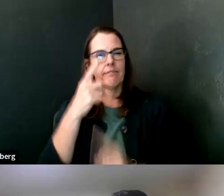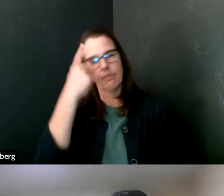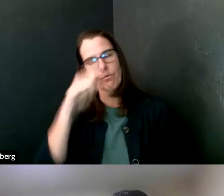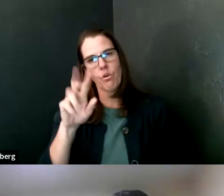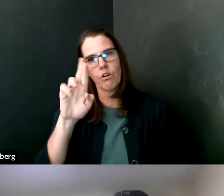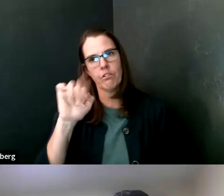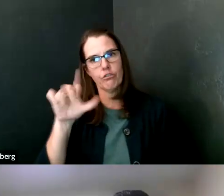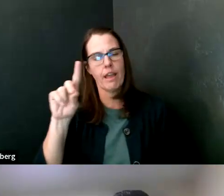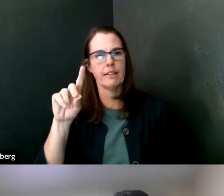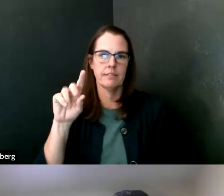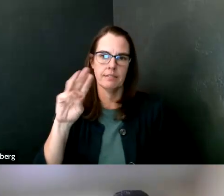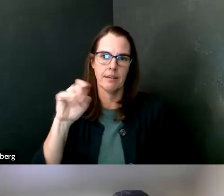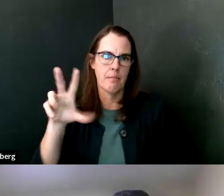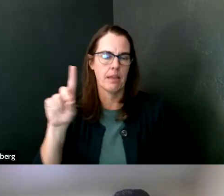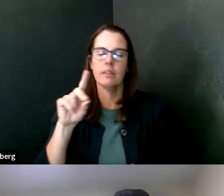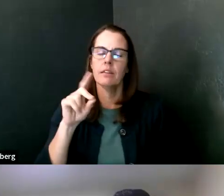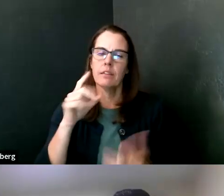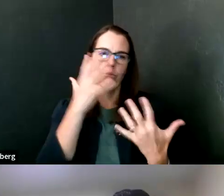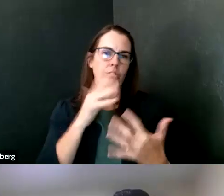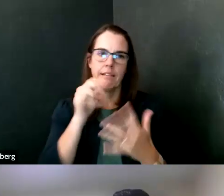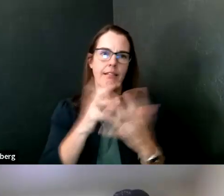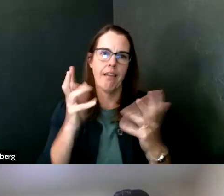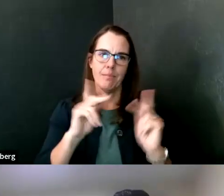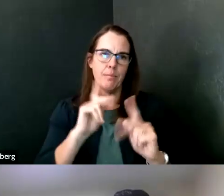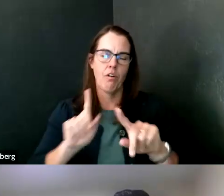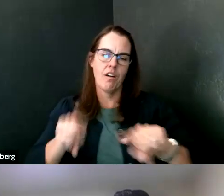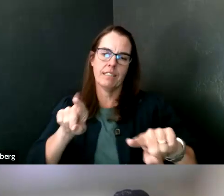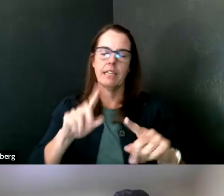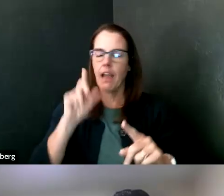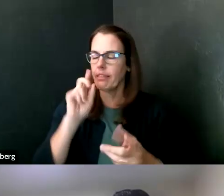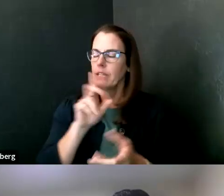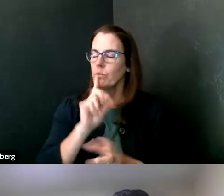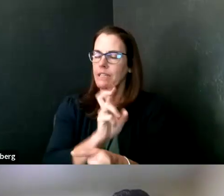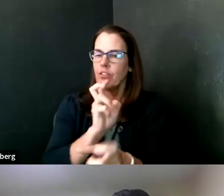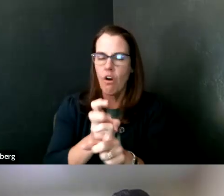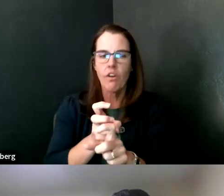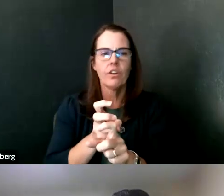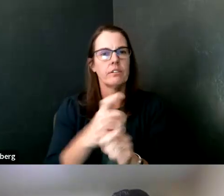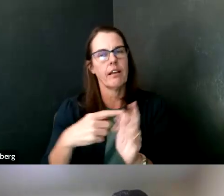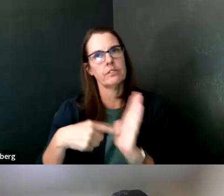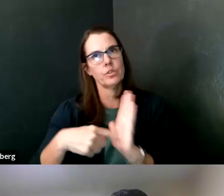not well attended. Uh, I think it points out just how hard patient engagement is. And um,